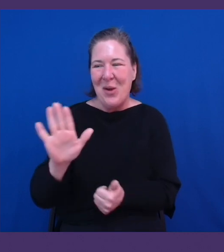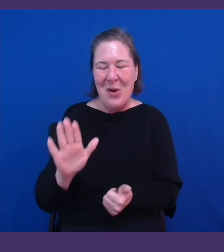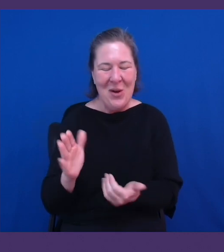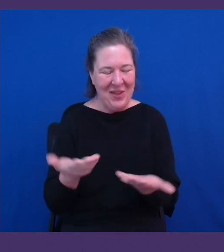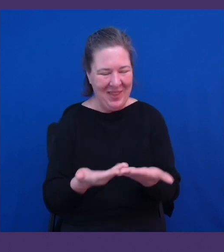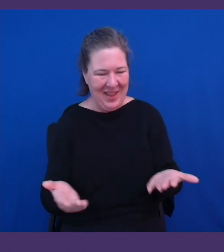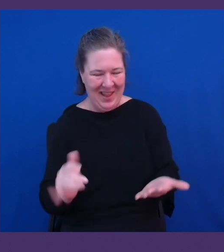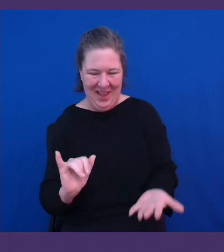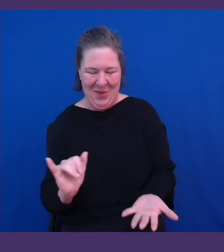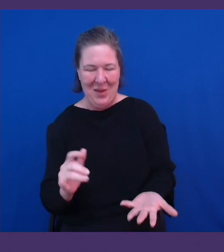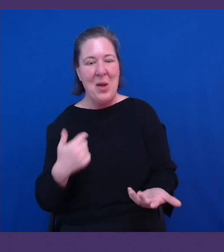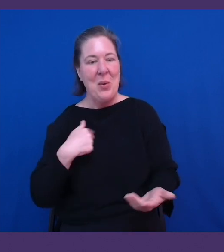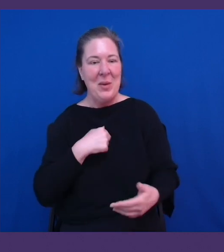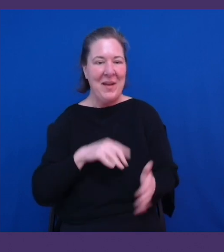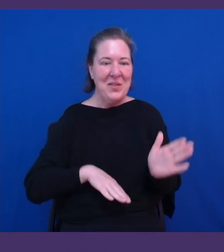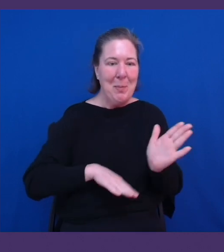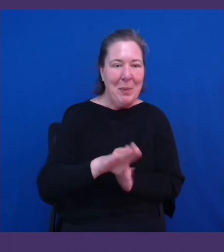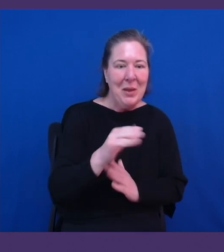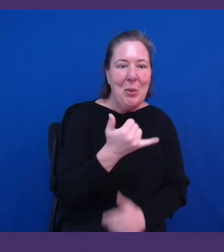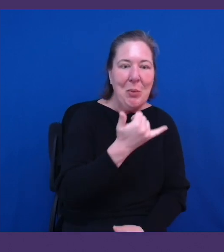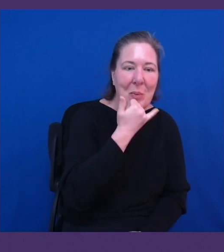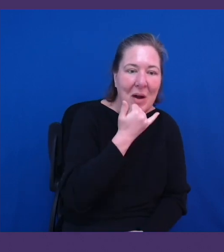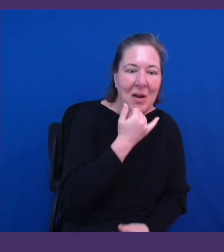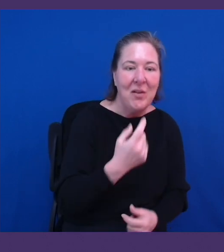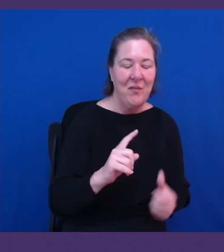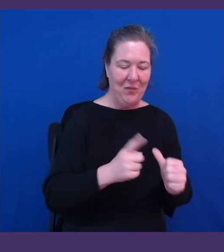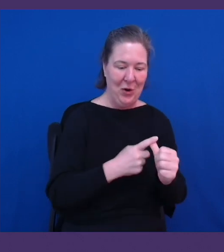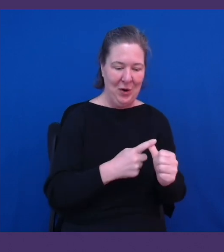and then remediate afterward. We are working backwards.